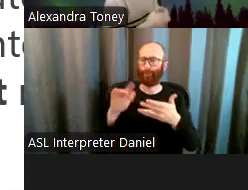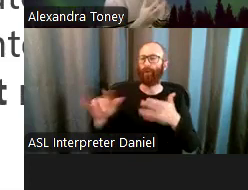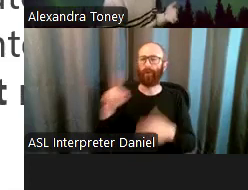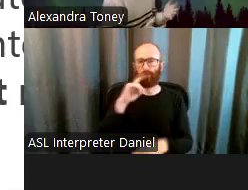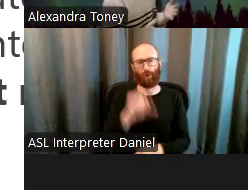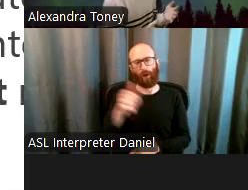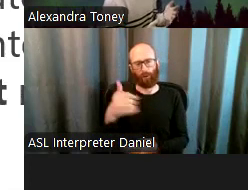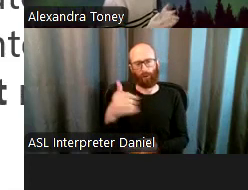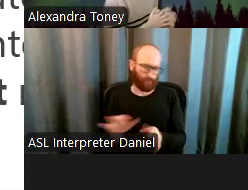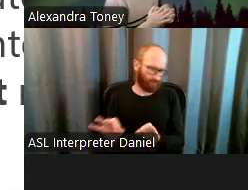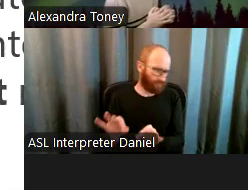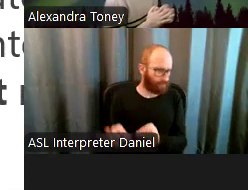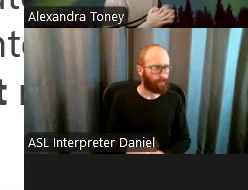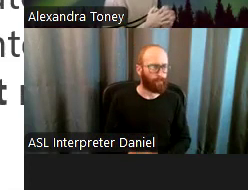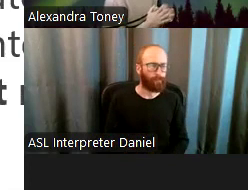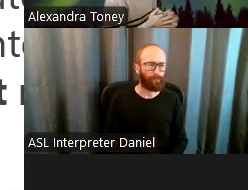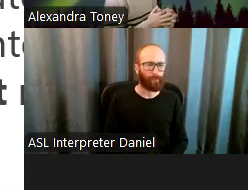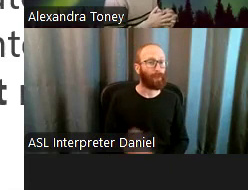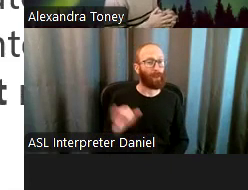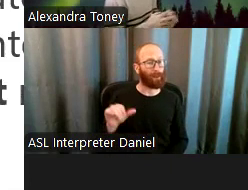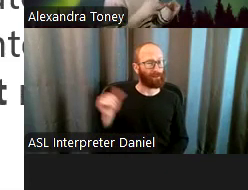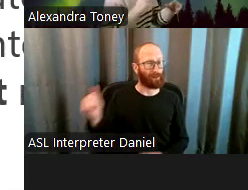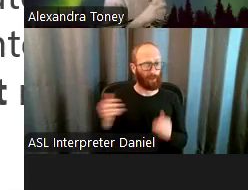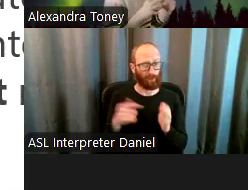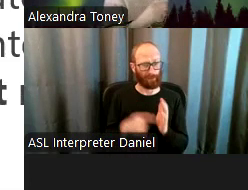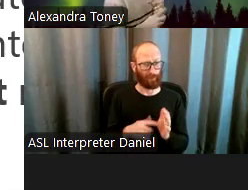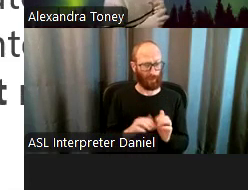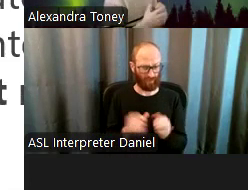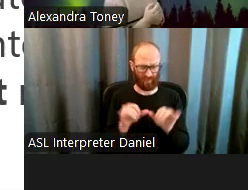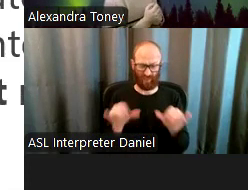This is another example about how systems are already providing that great flexibility to